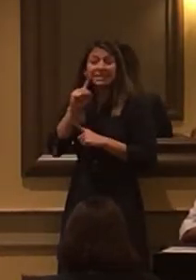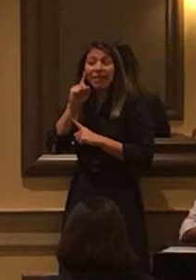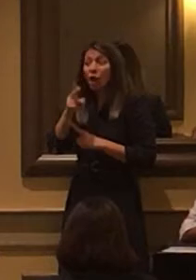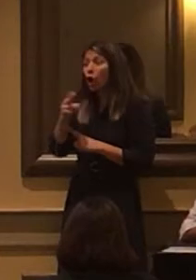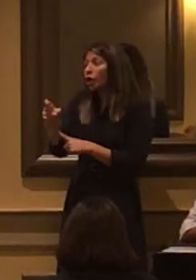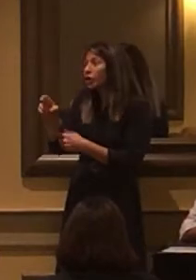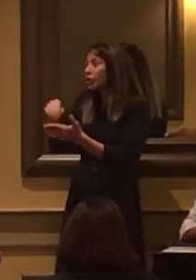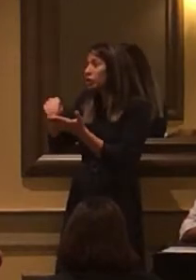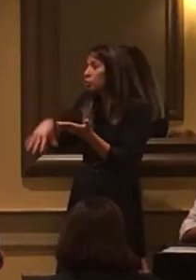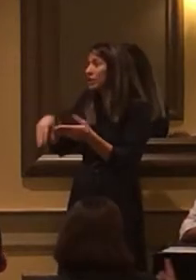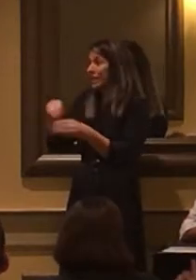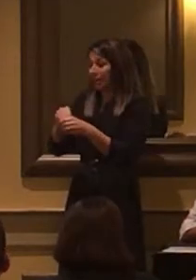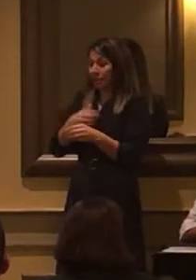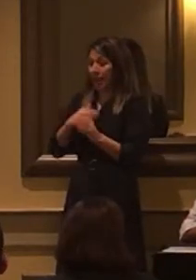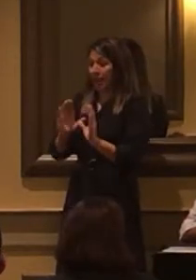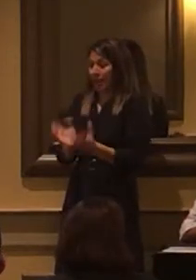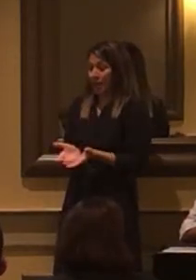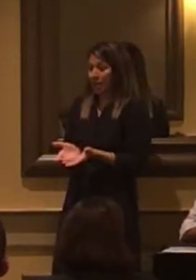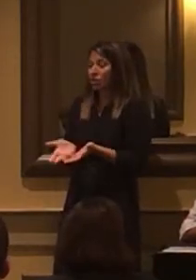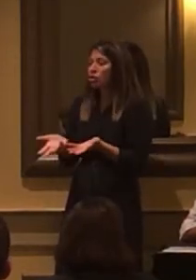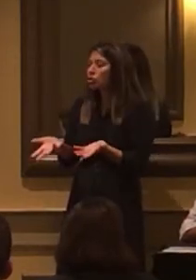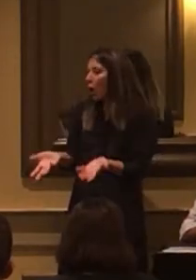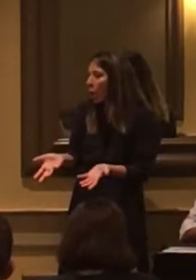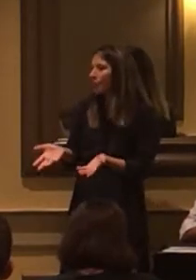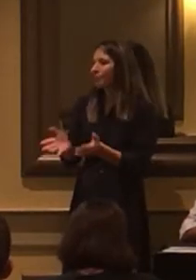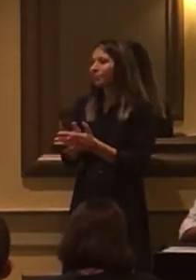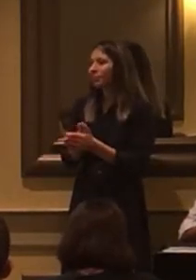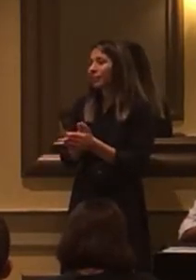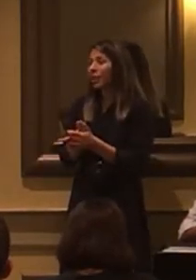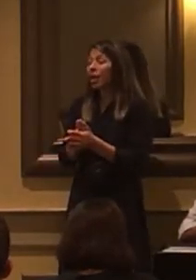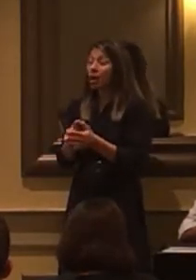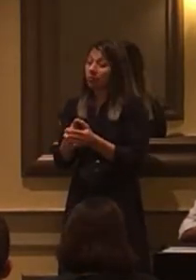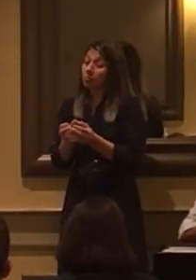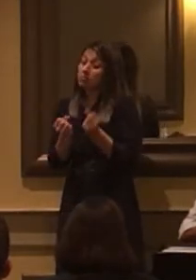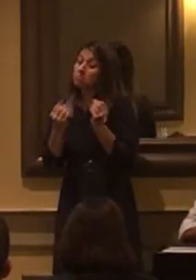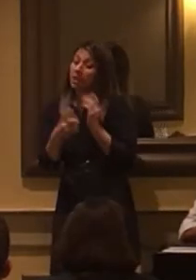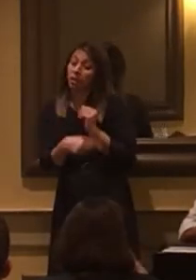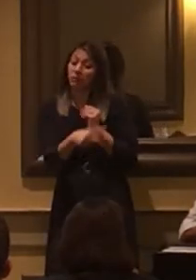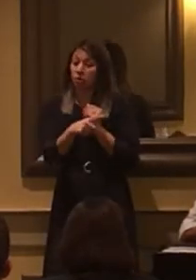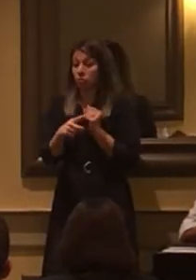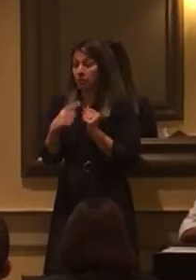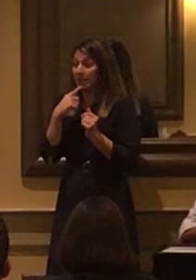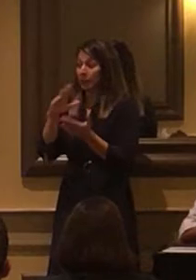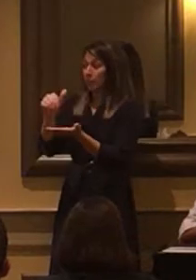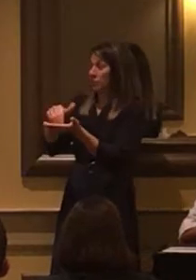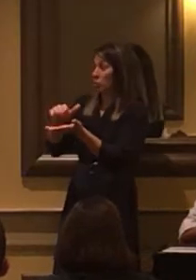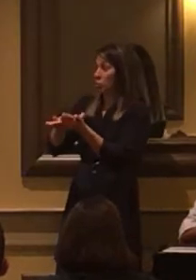So, well, a lot of you were talking to like middle school level than how